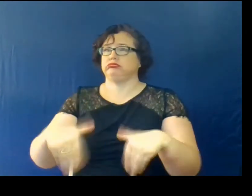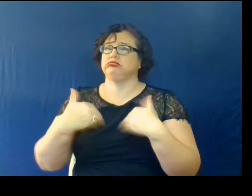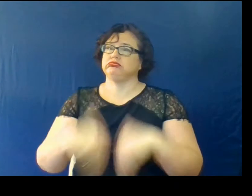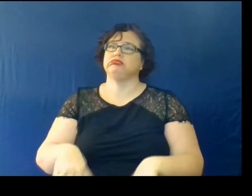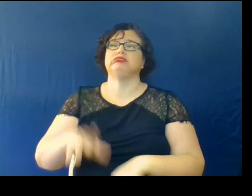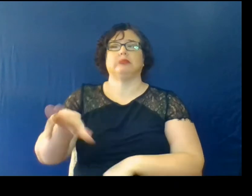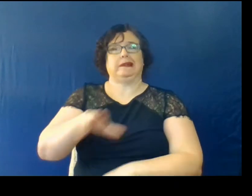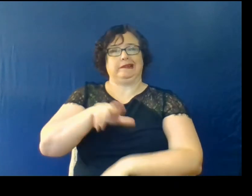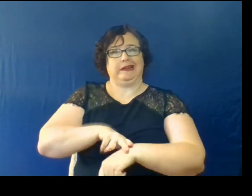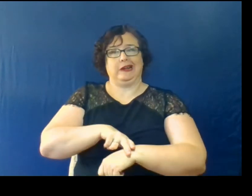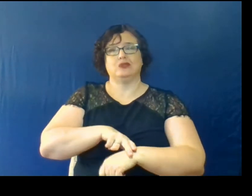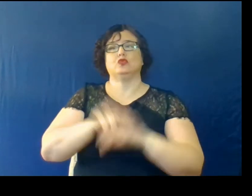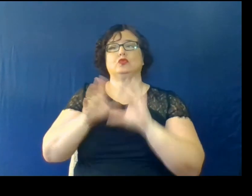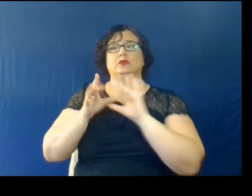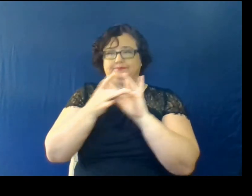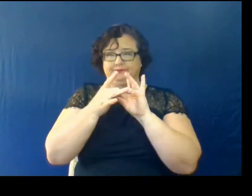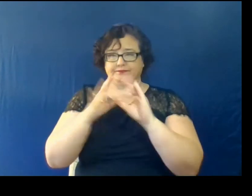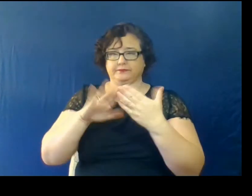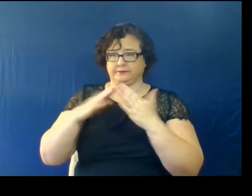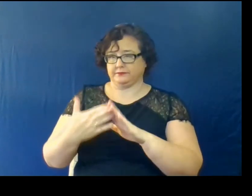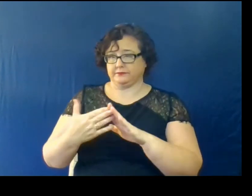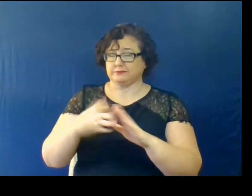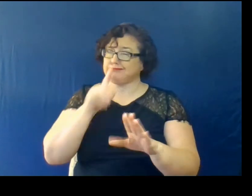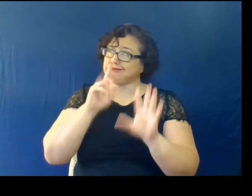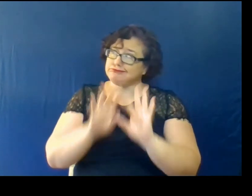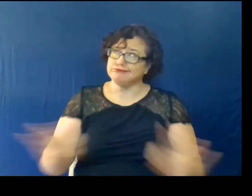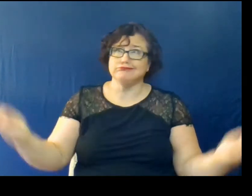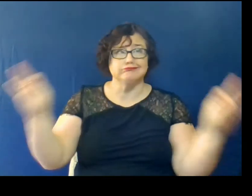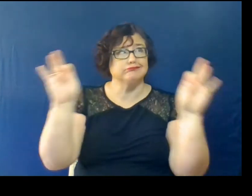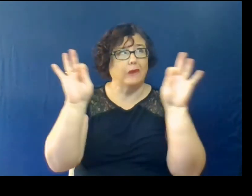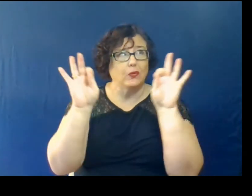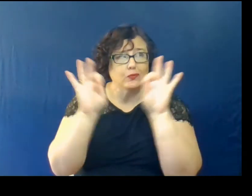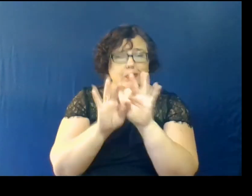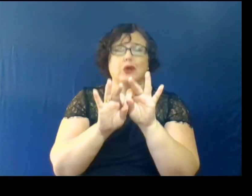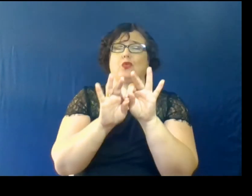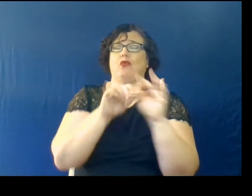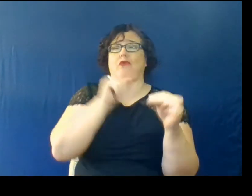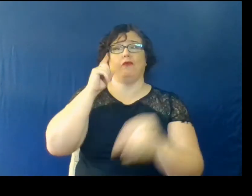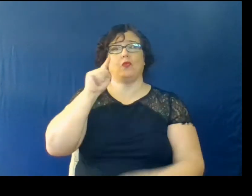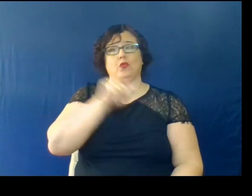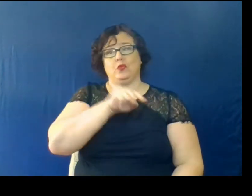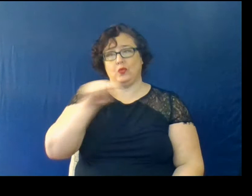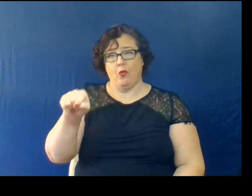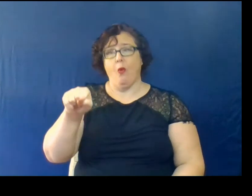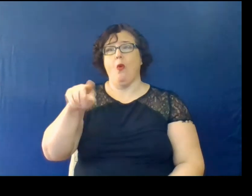so it really is critical for people to get out and exercise their rights to vote as well as